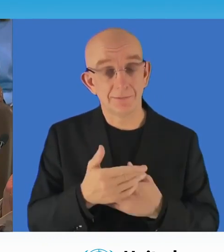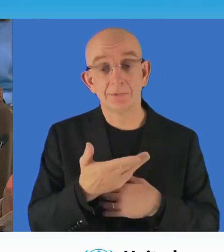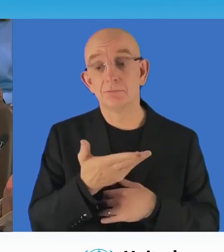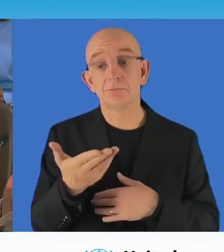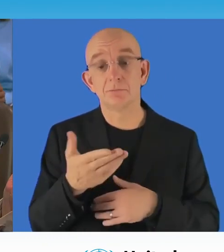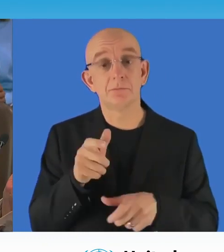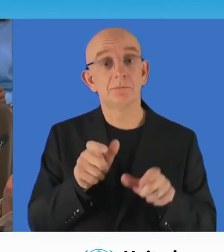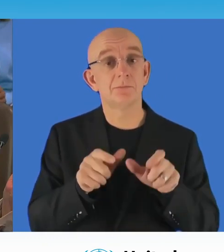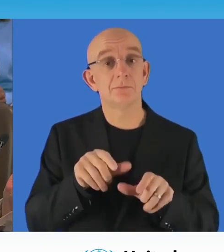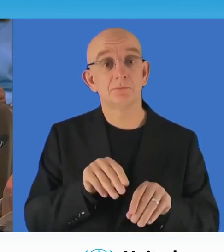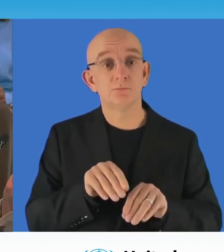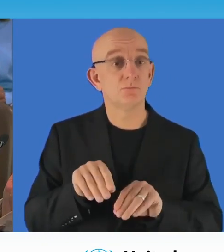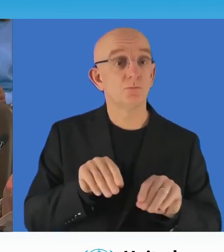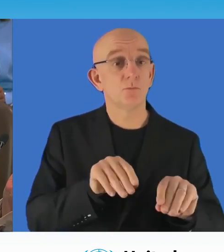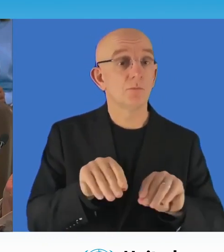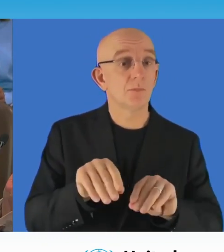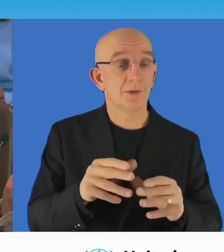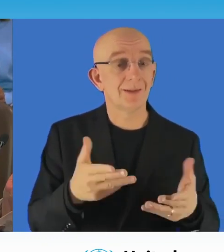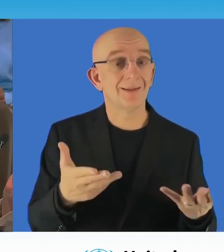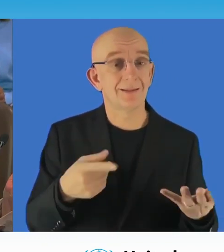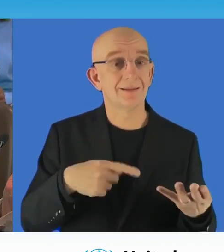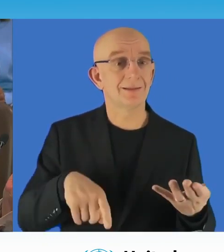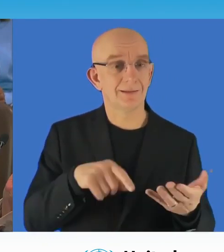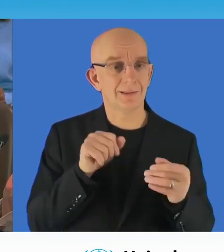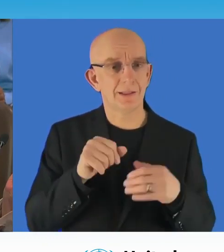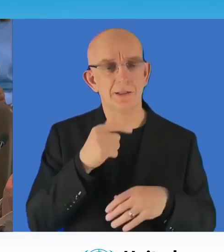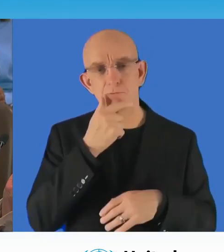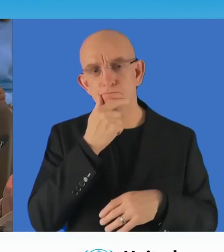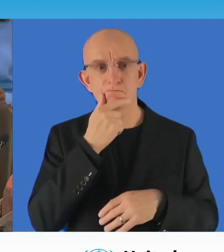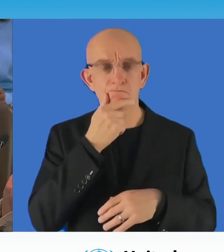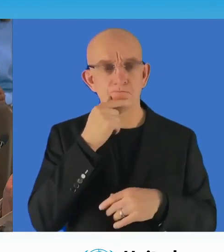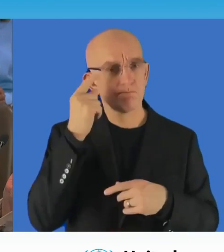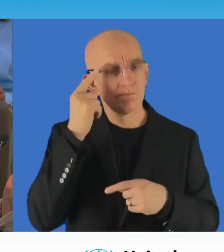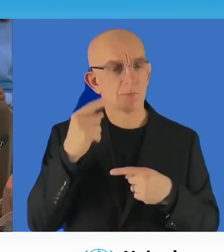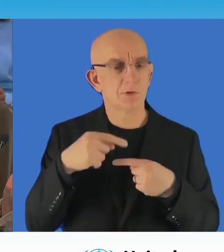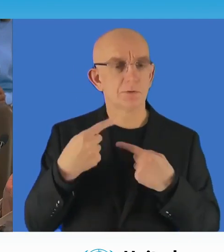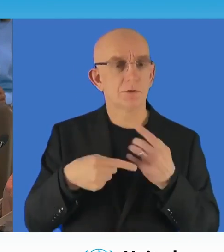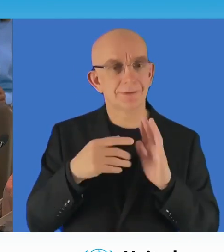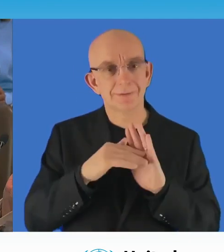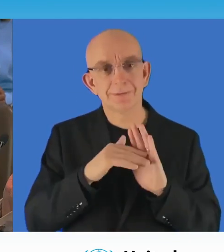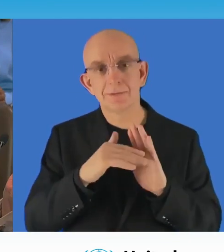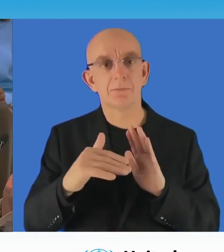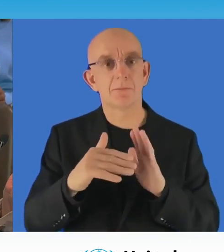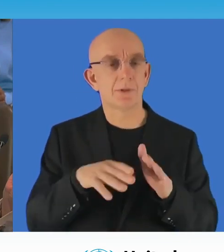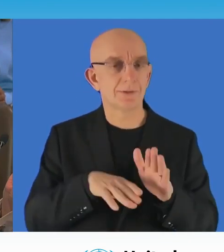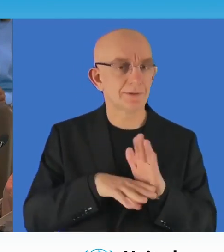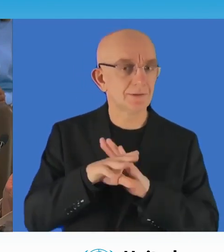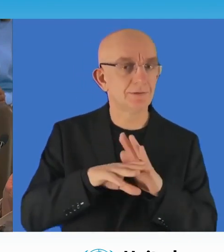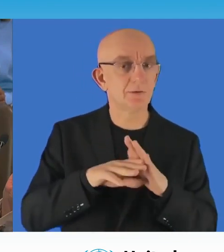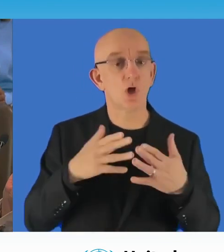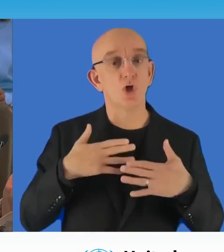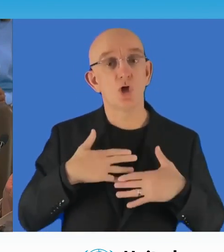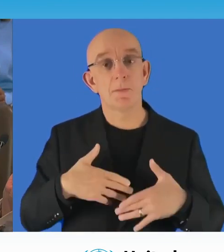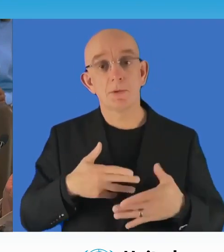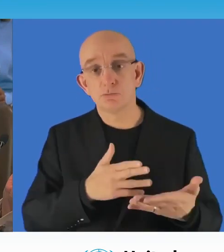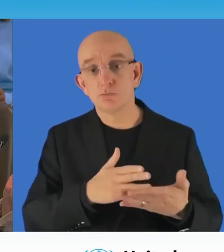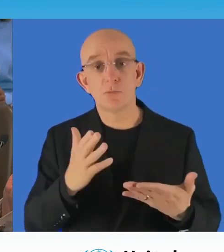development human rights peace and security to Quality inclusive education and equal basis to